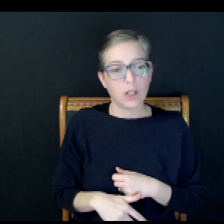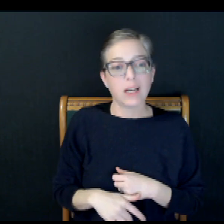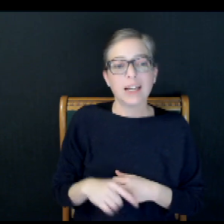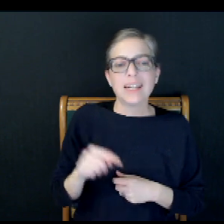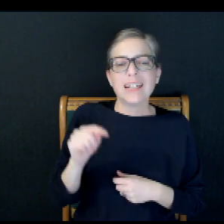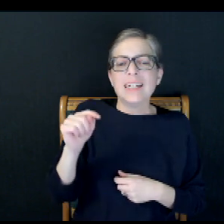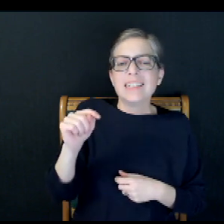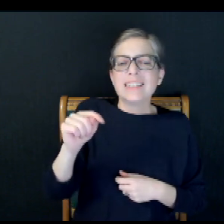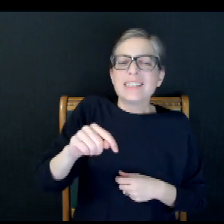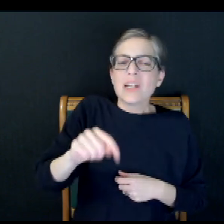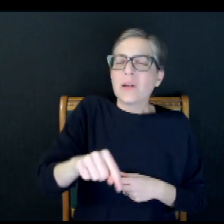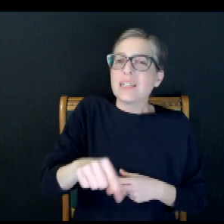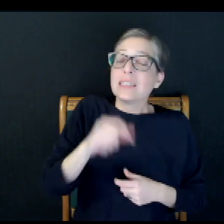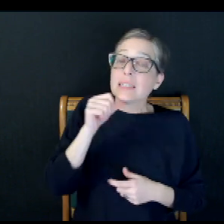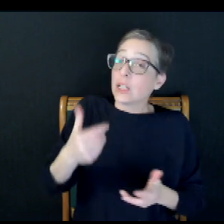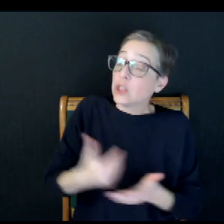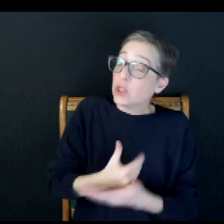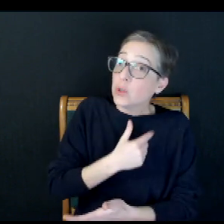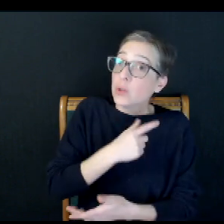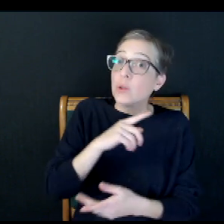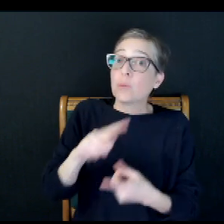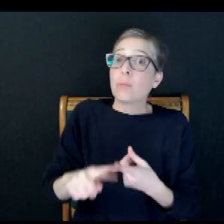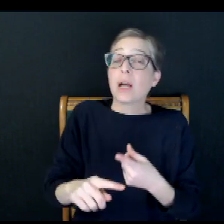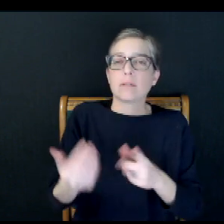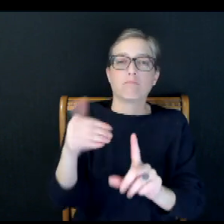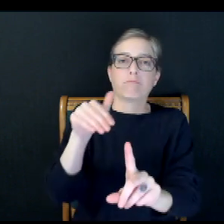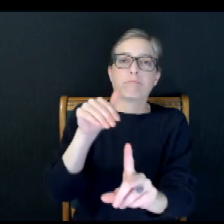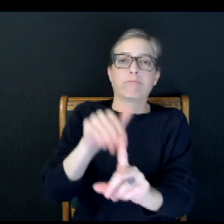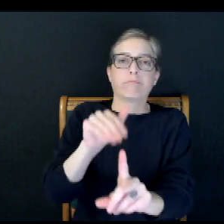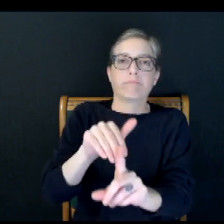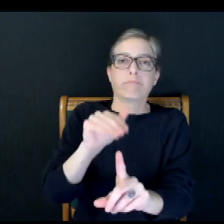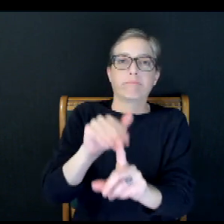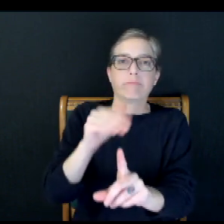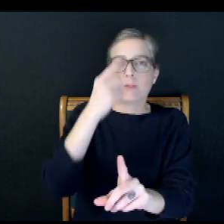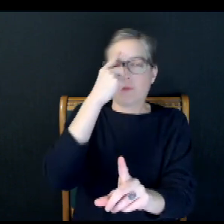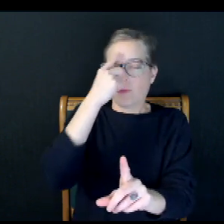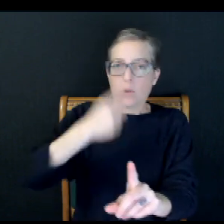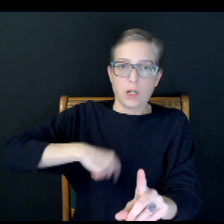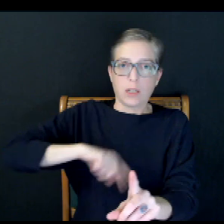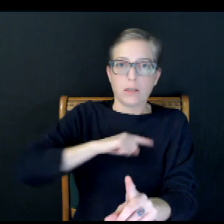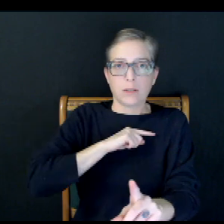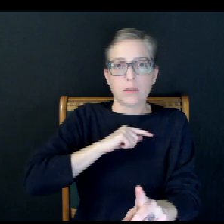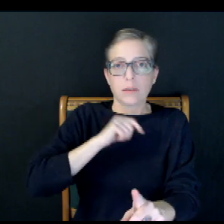but a reminder that not everyone knows about HCBS,